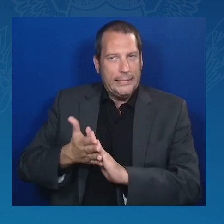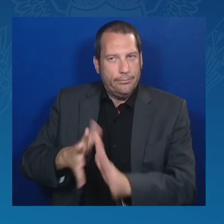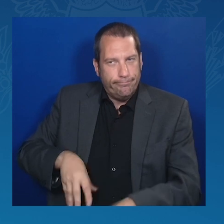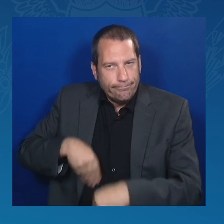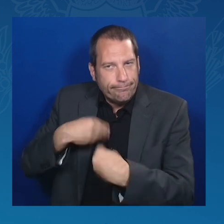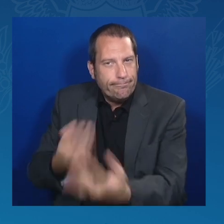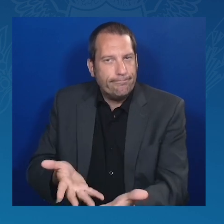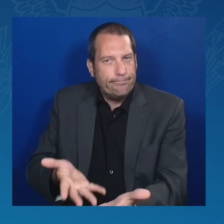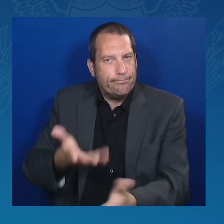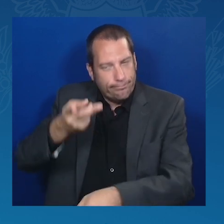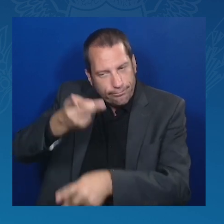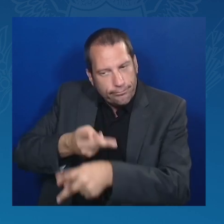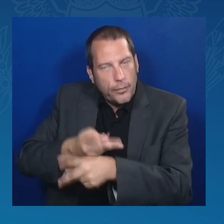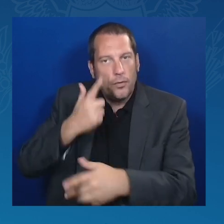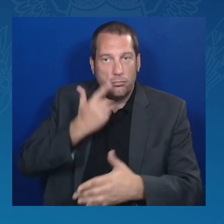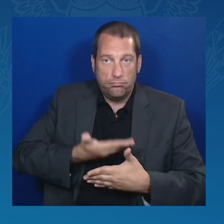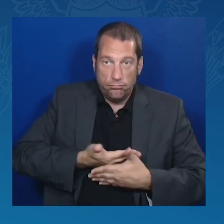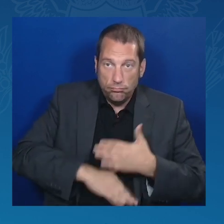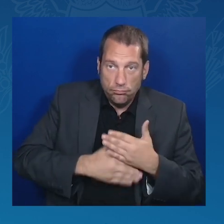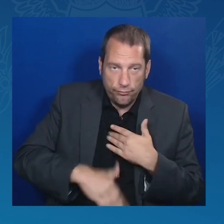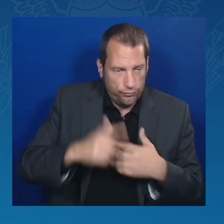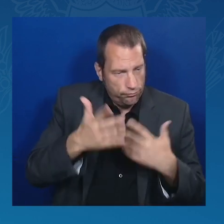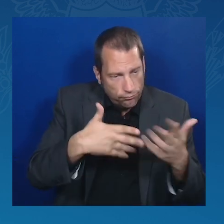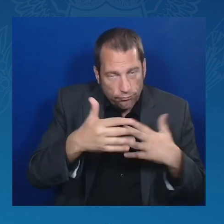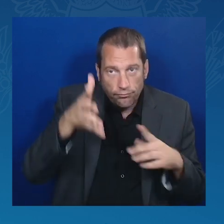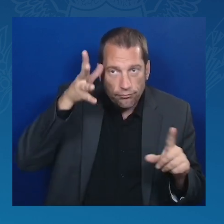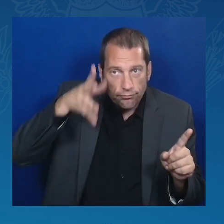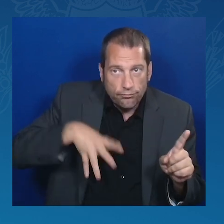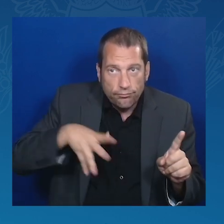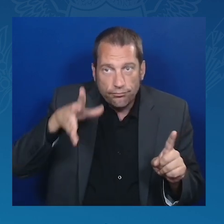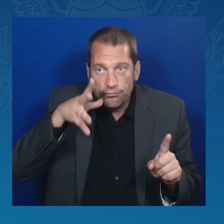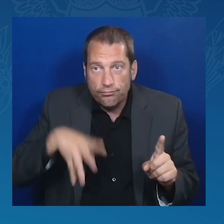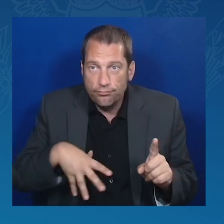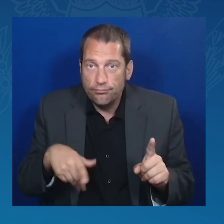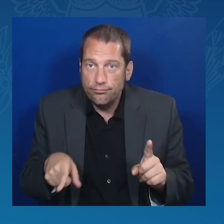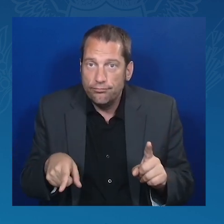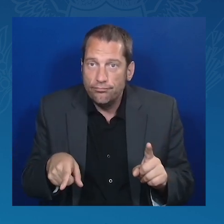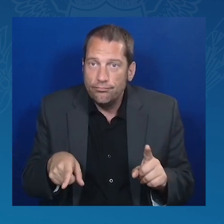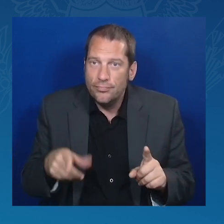when these places have to shut down. Where are people going to go?